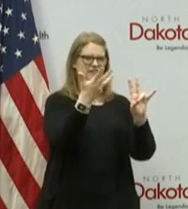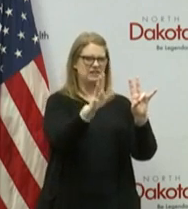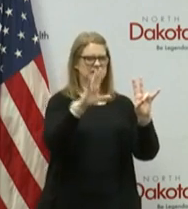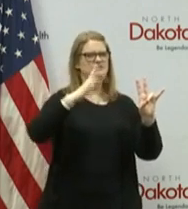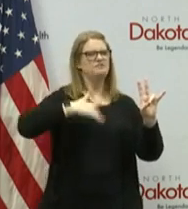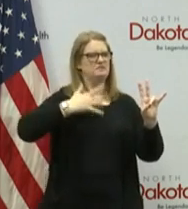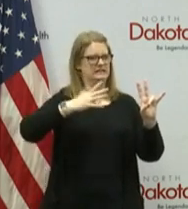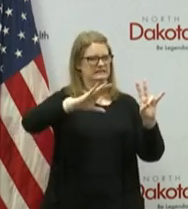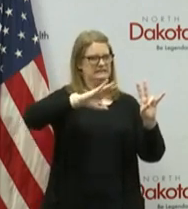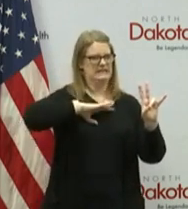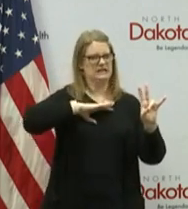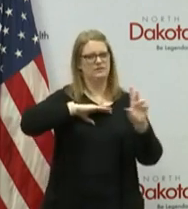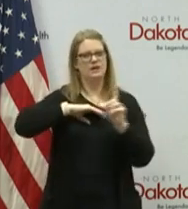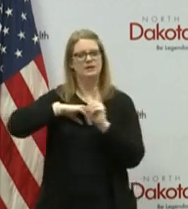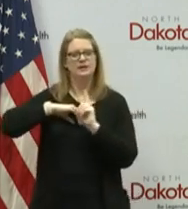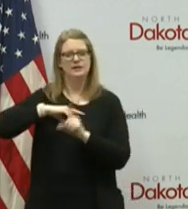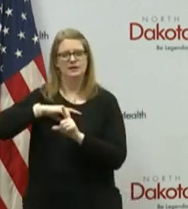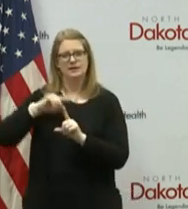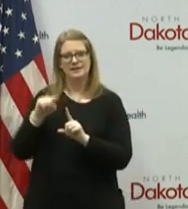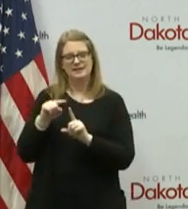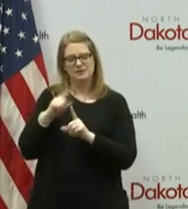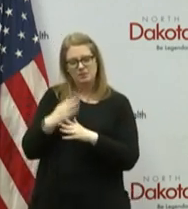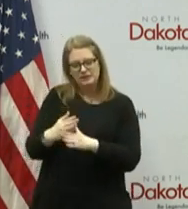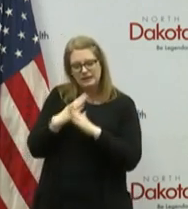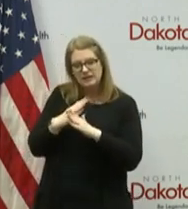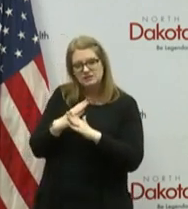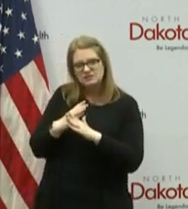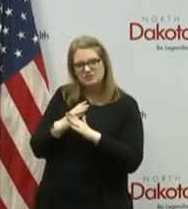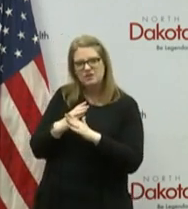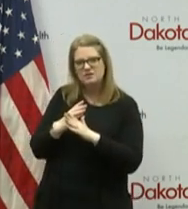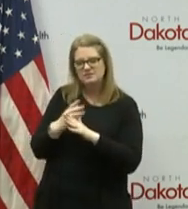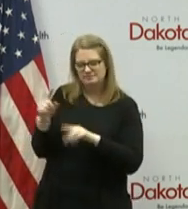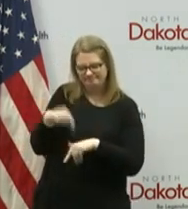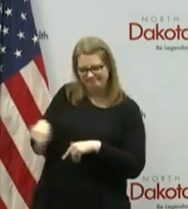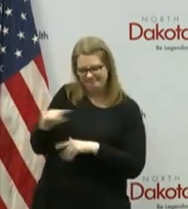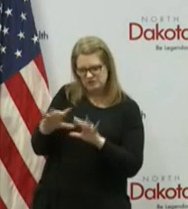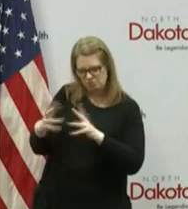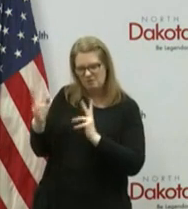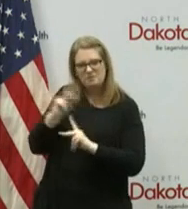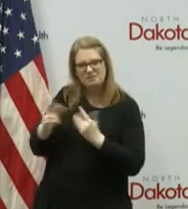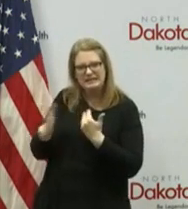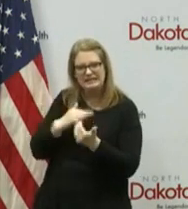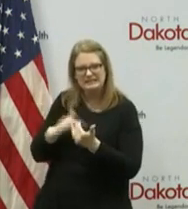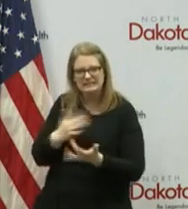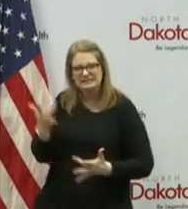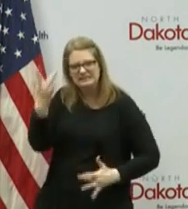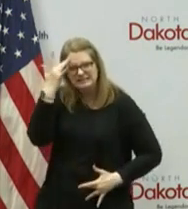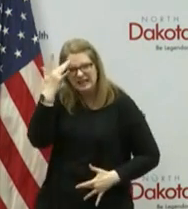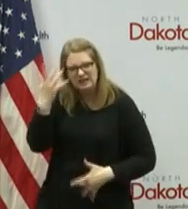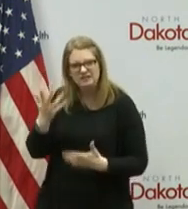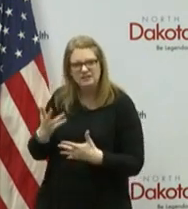LONG-TERM CARE UPDATE, AS WE HAVE TALKED ABOUT BEFORE WE HAVE A CRITERIA FOR NORTH DAKOTA RESTART. THERE ARE SOME THAT DON'T